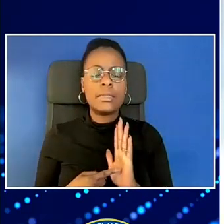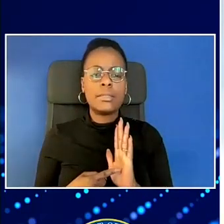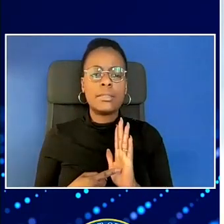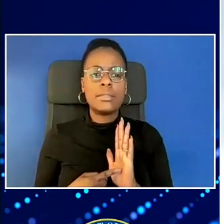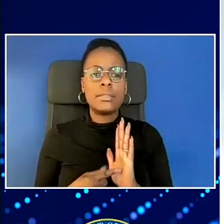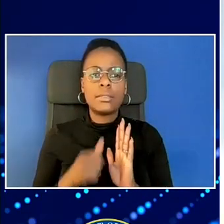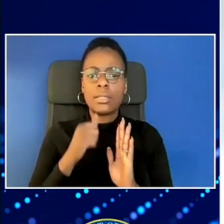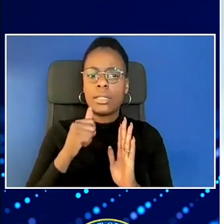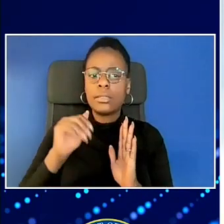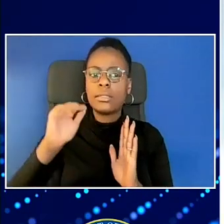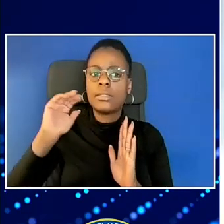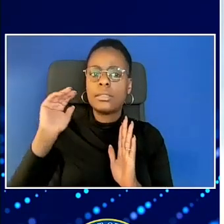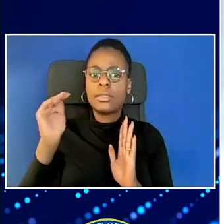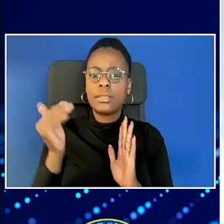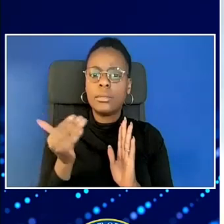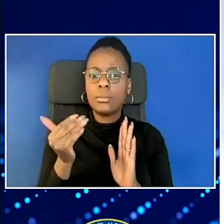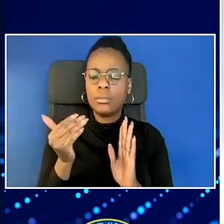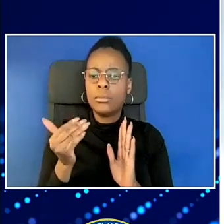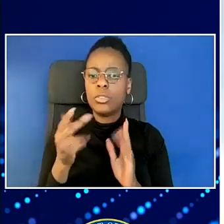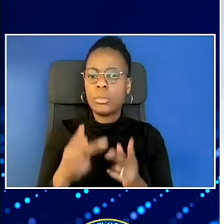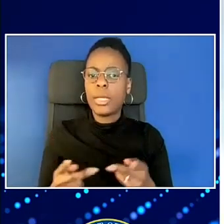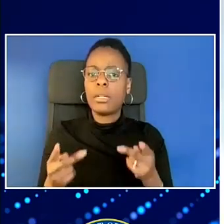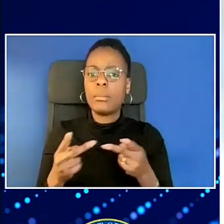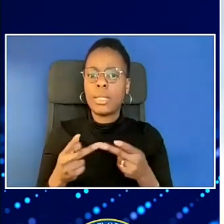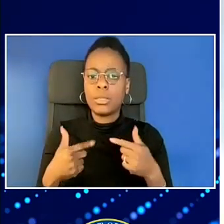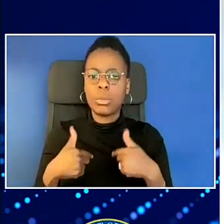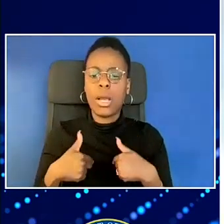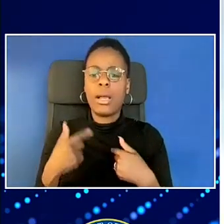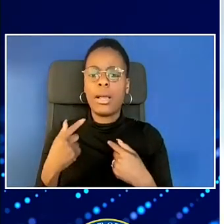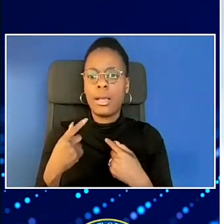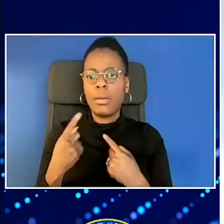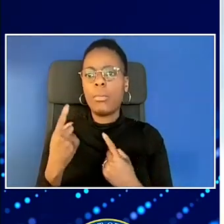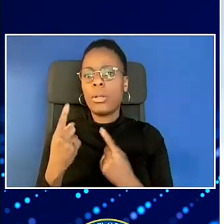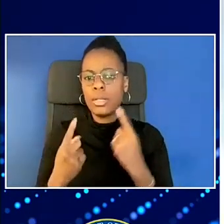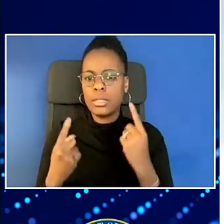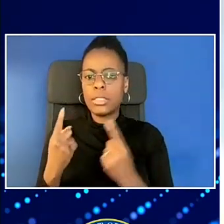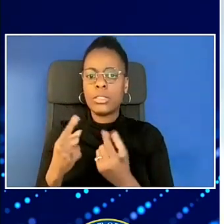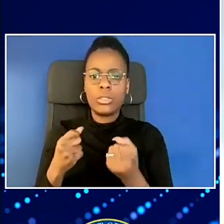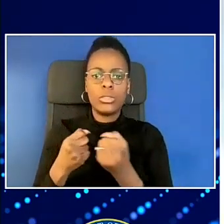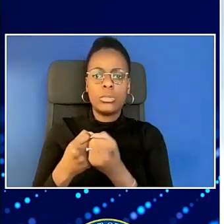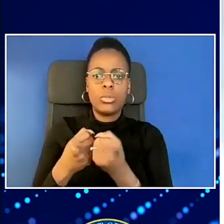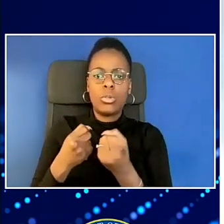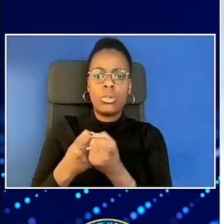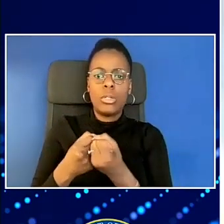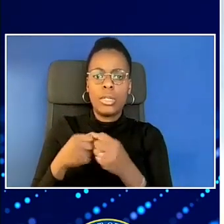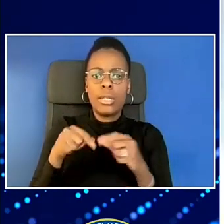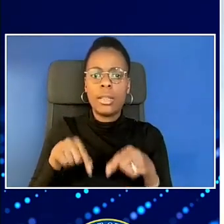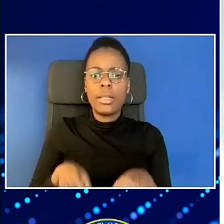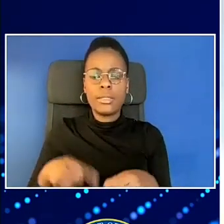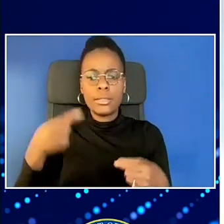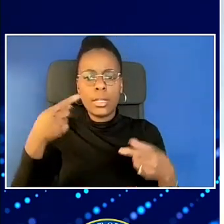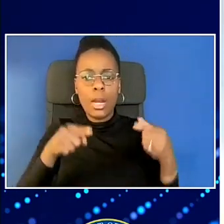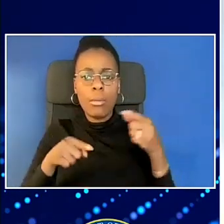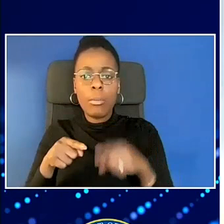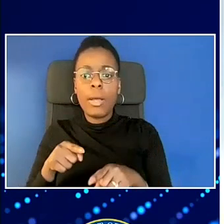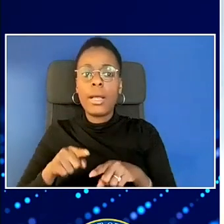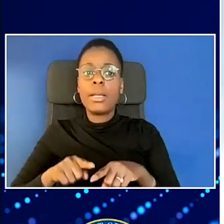place where I could consider supporting this particular compromise, however, and I just want to put that out there.